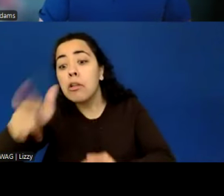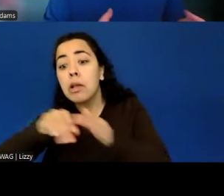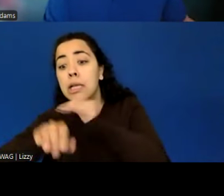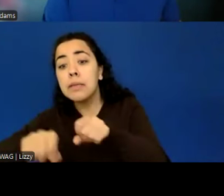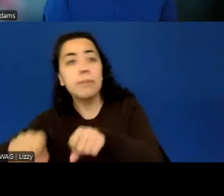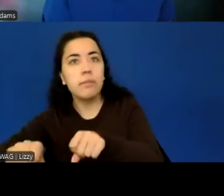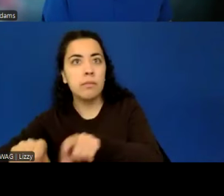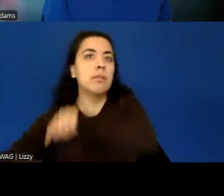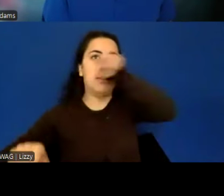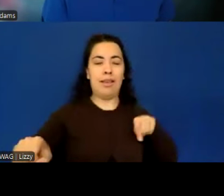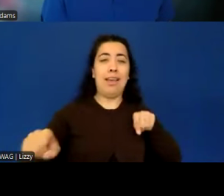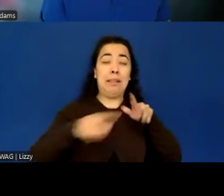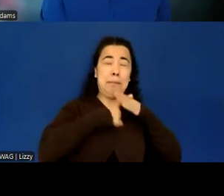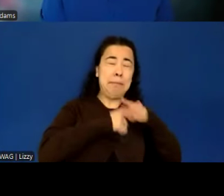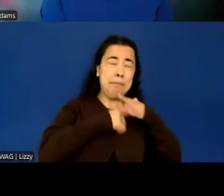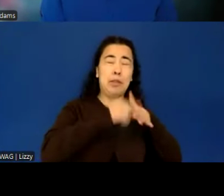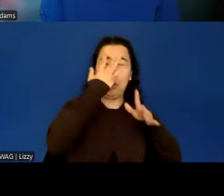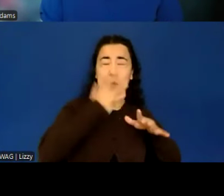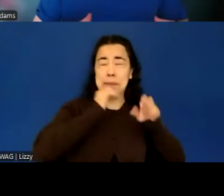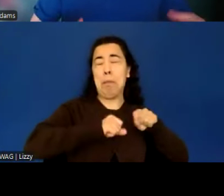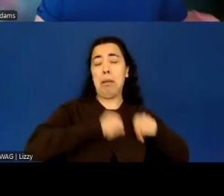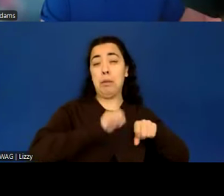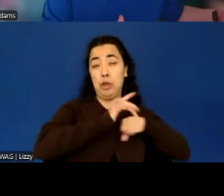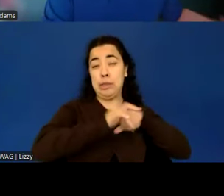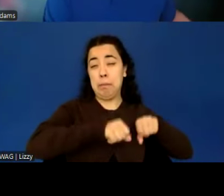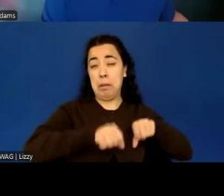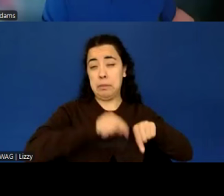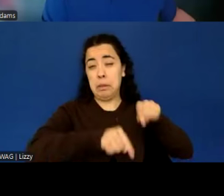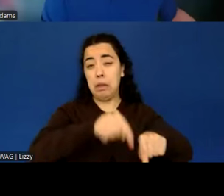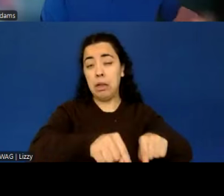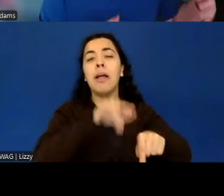that being a big maturity of an organization. You want to set the accessibility requirements